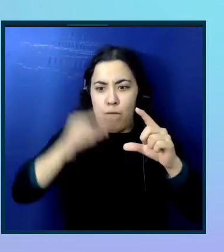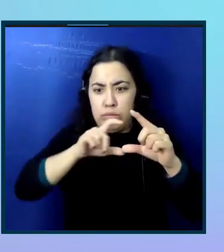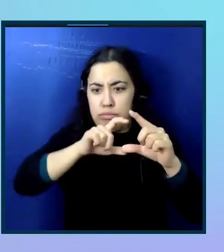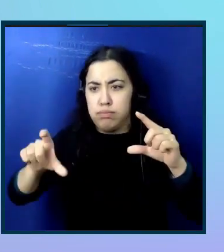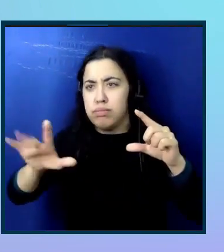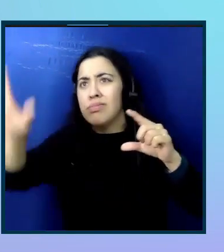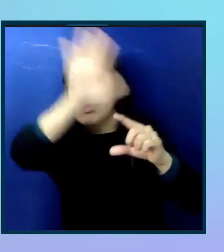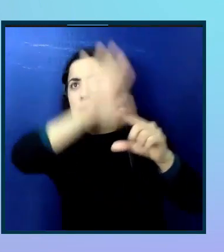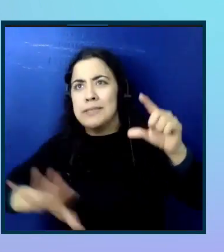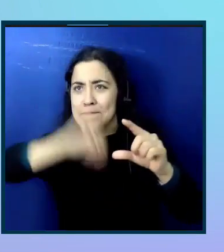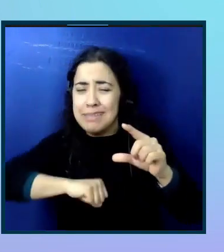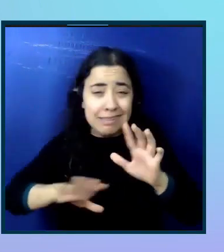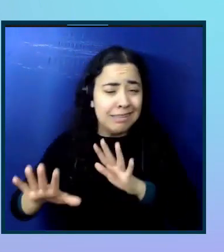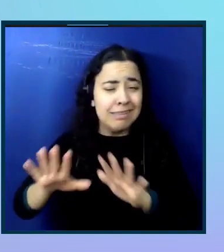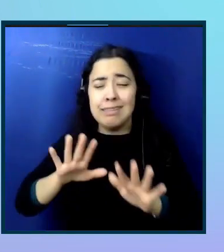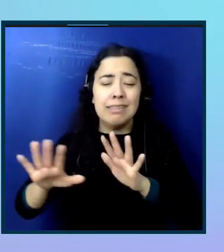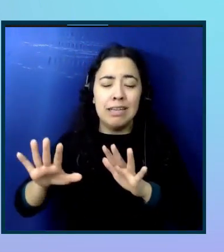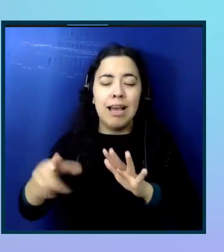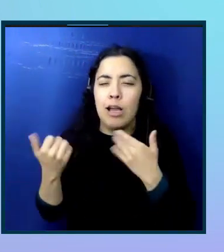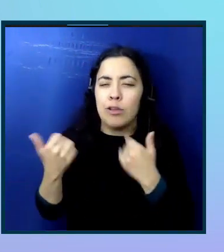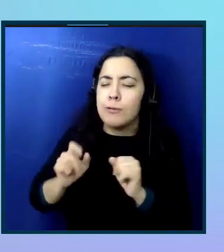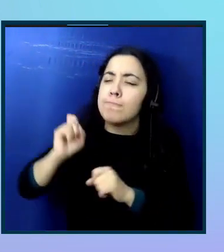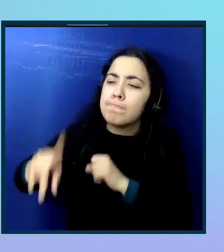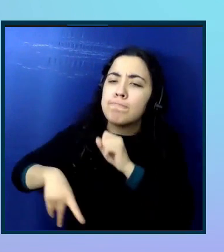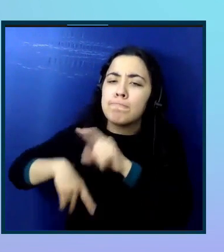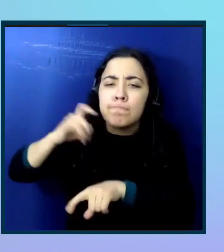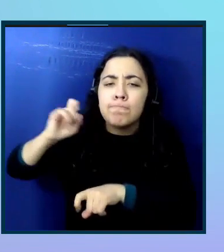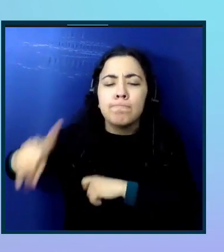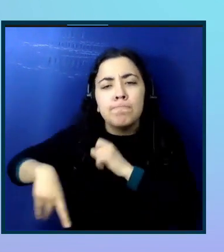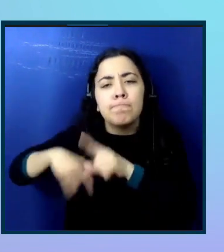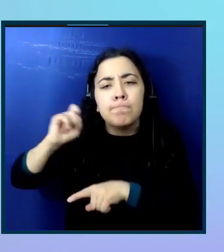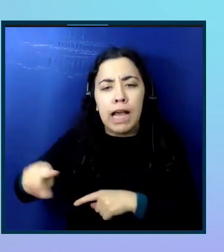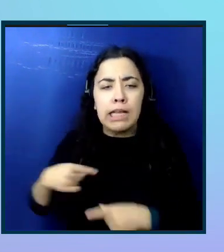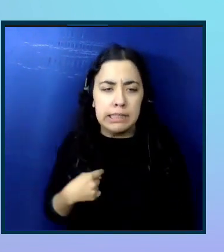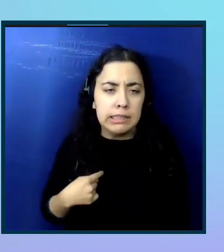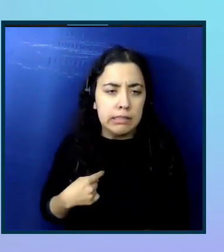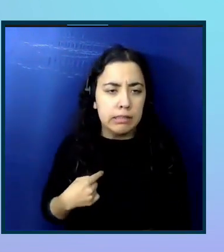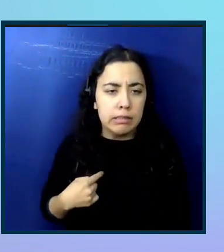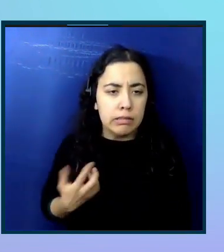So I try to ask a lot of questions, and it's specific to this past semester,